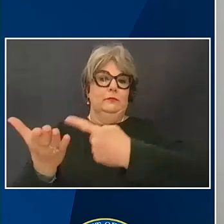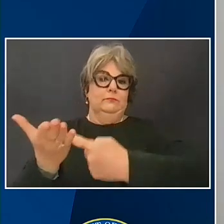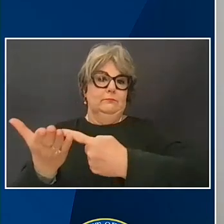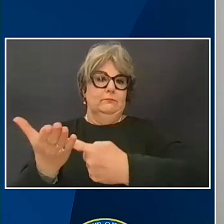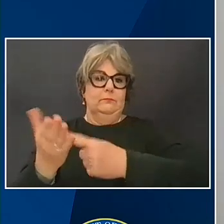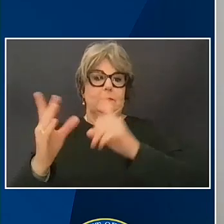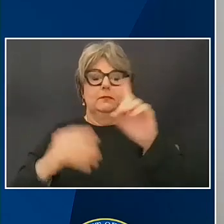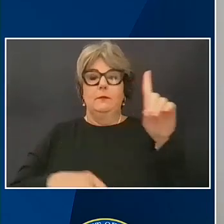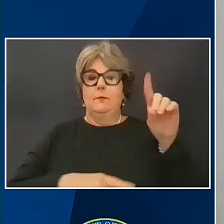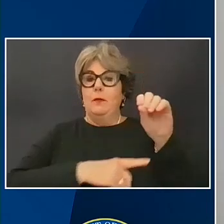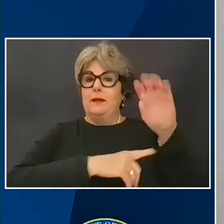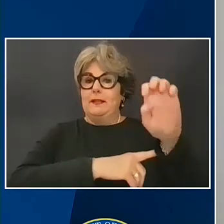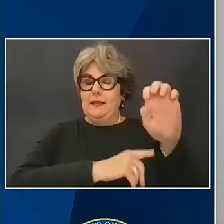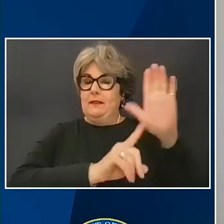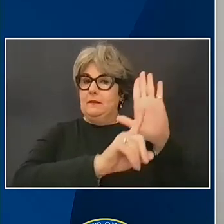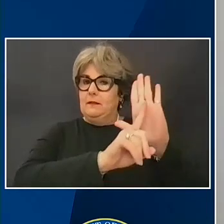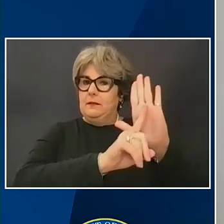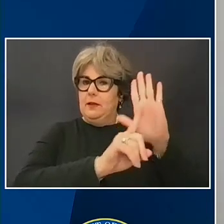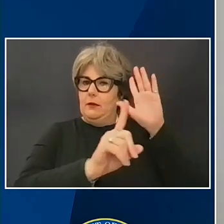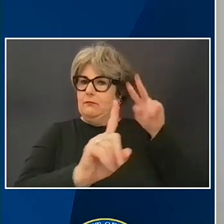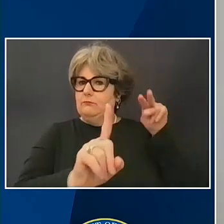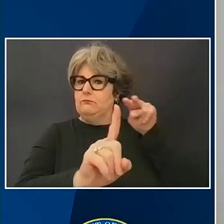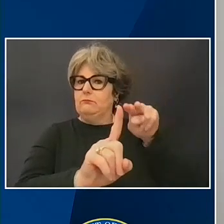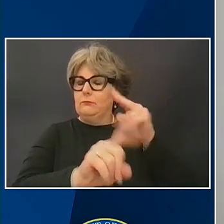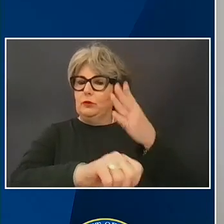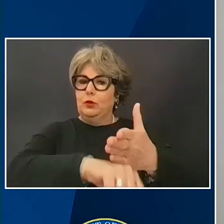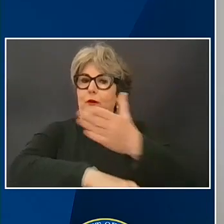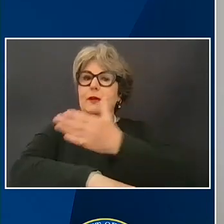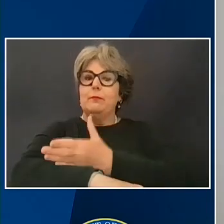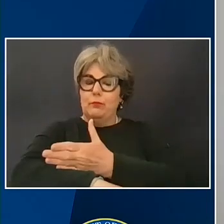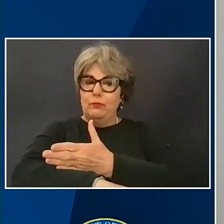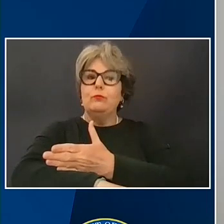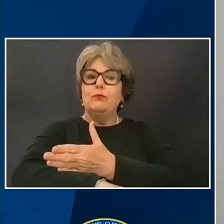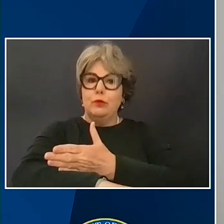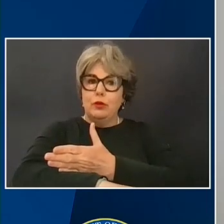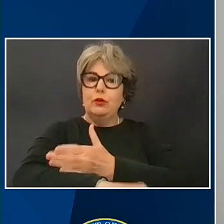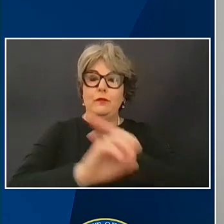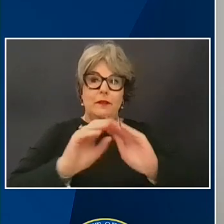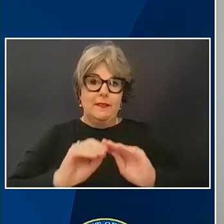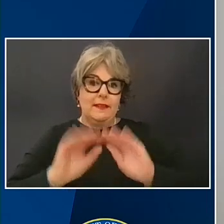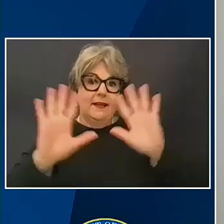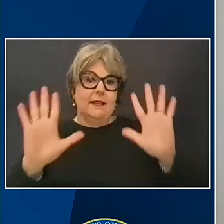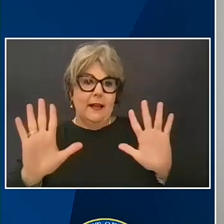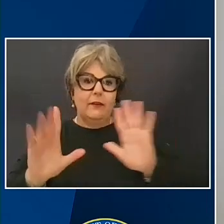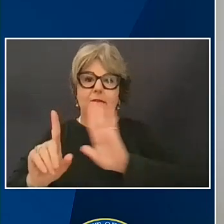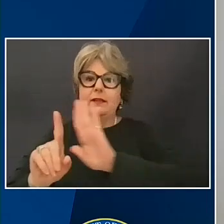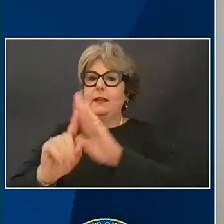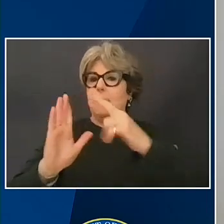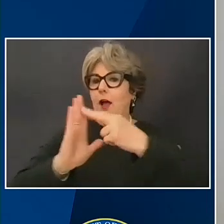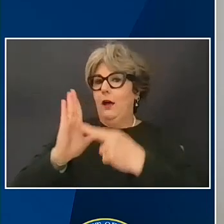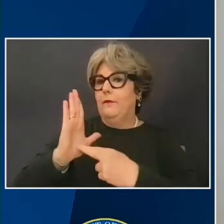here is both to improve the clarity of the regulations and the simplicity of the